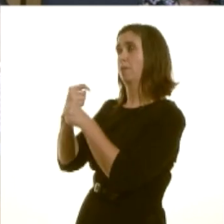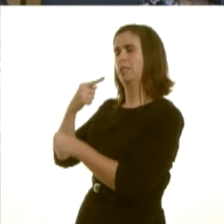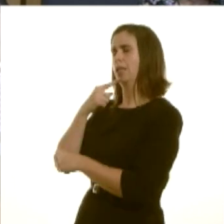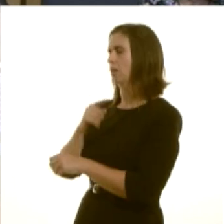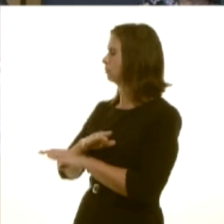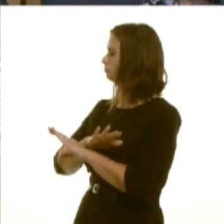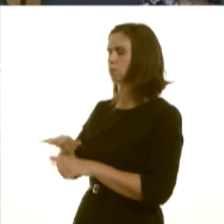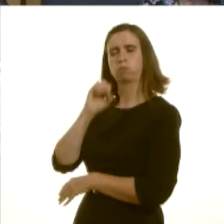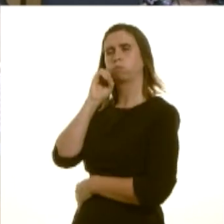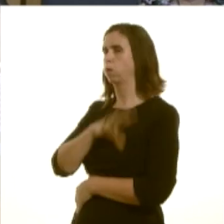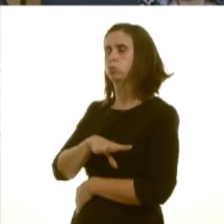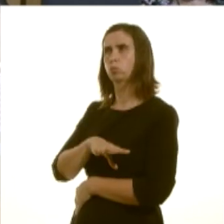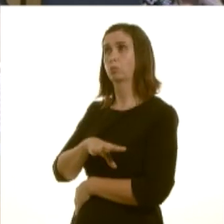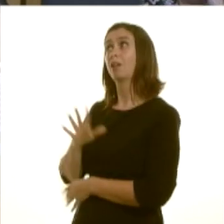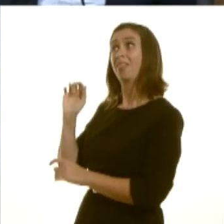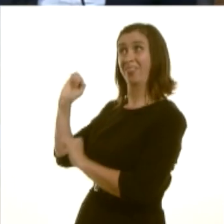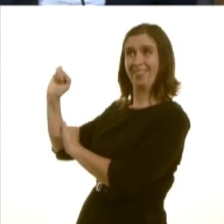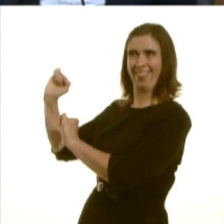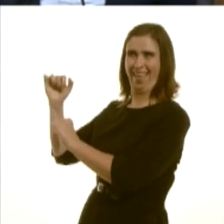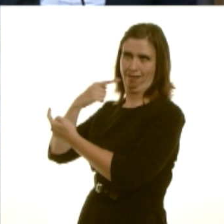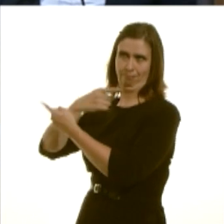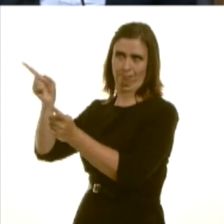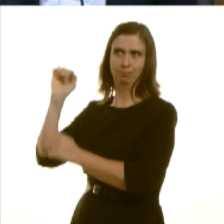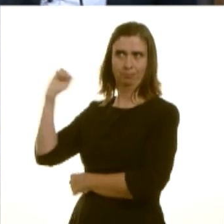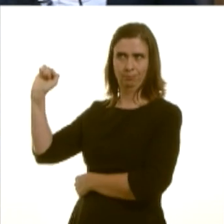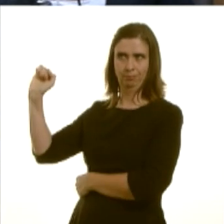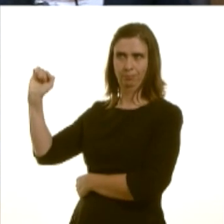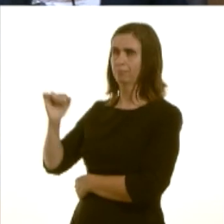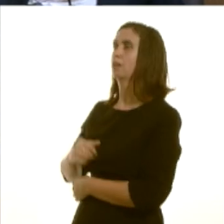express that view and, indeed, to defend it. What I can say in terms of the Welsh Government